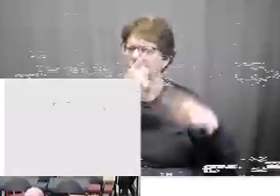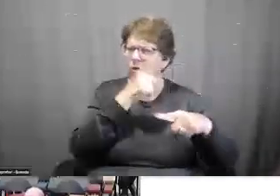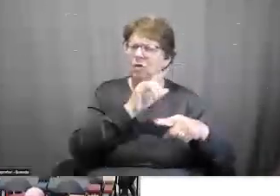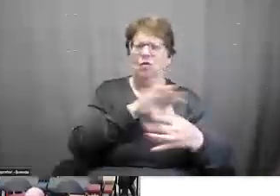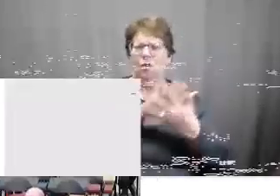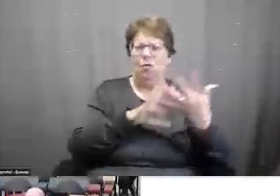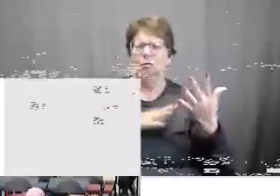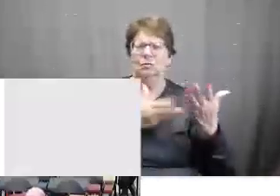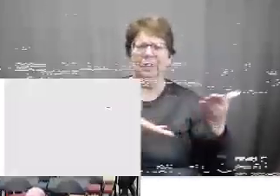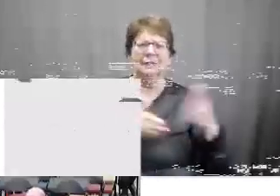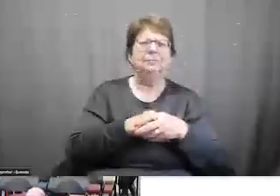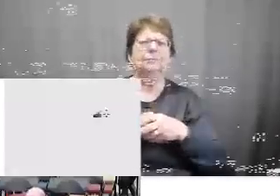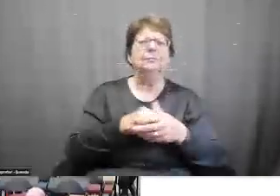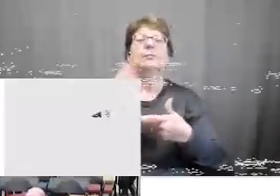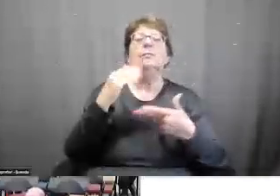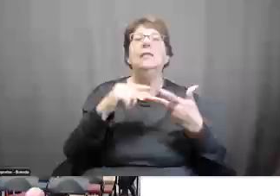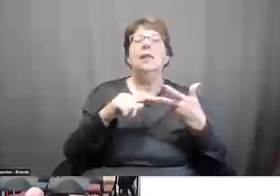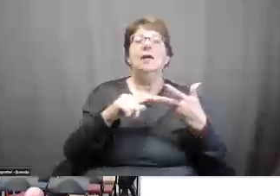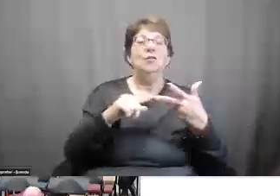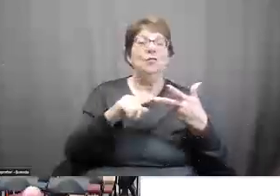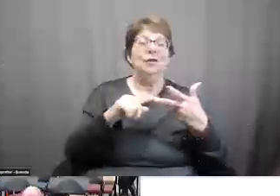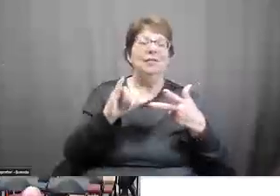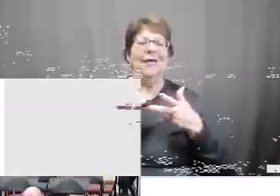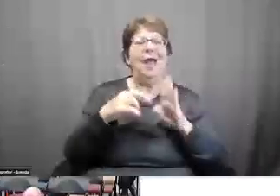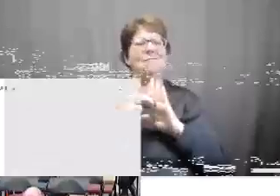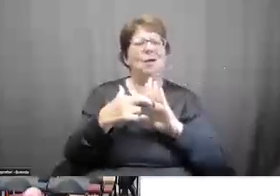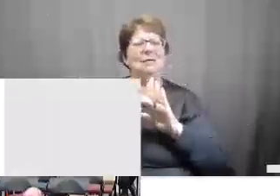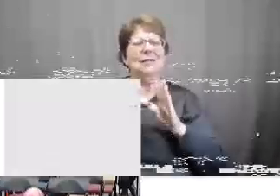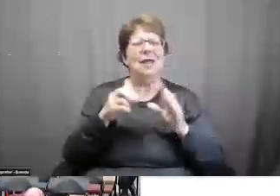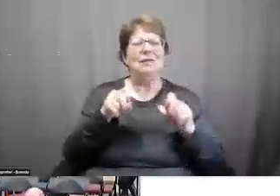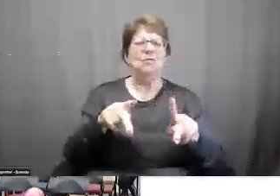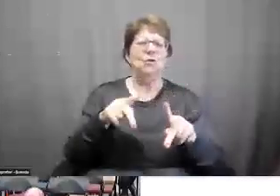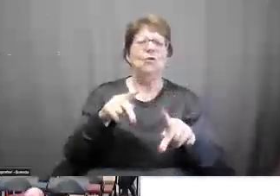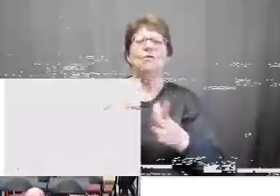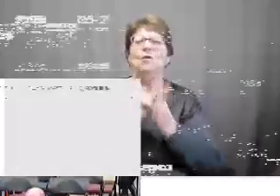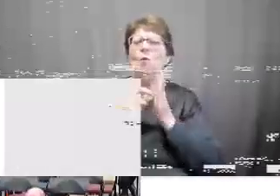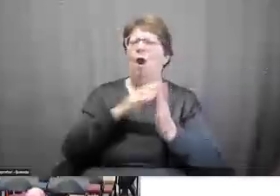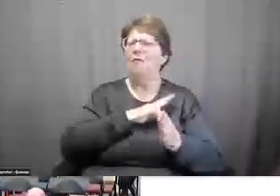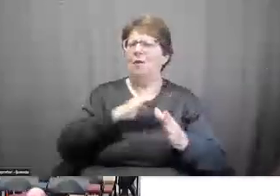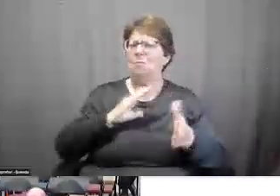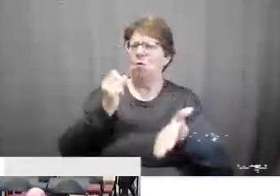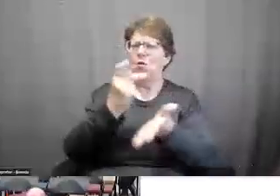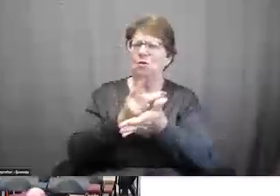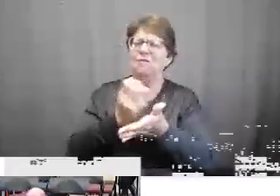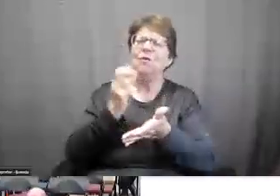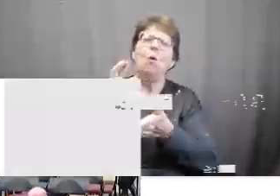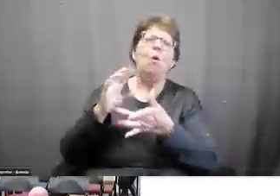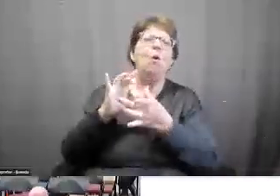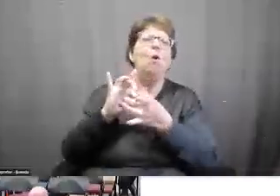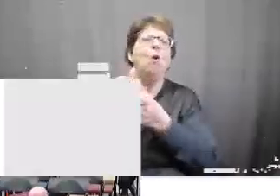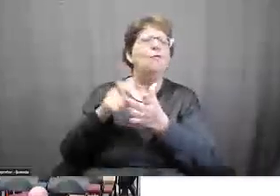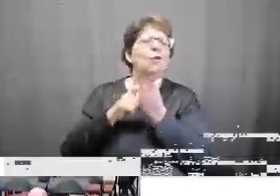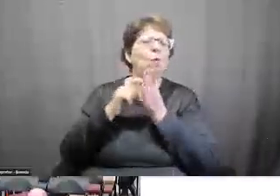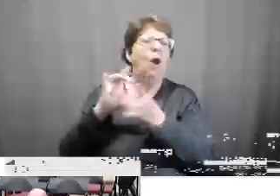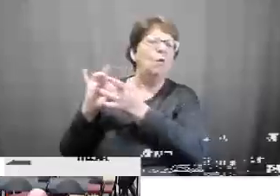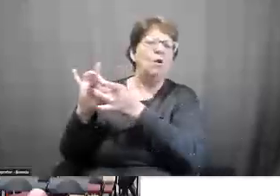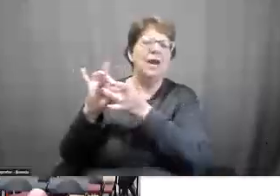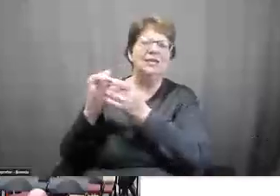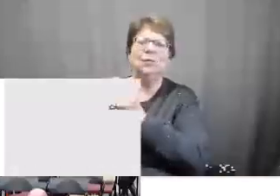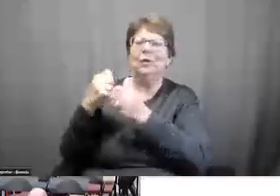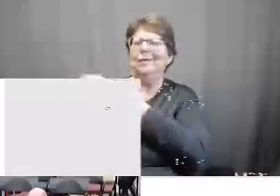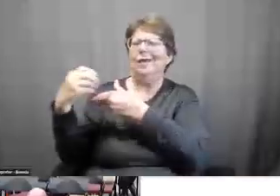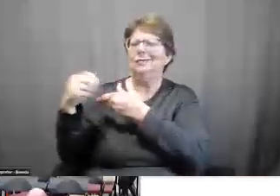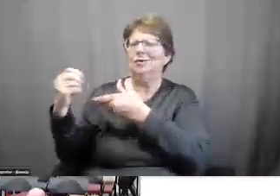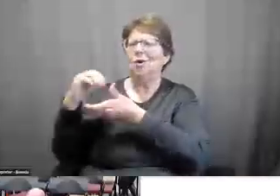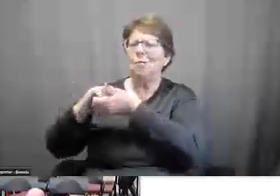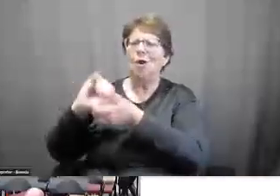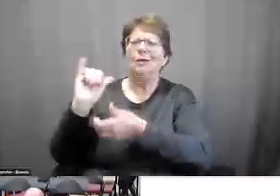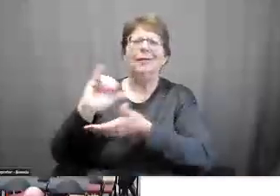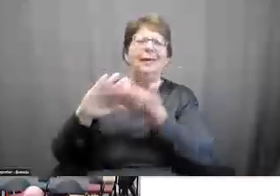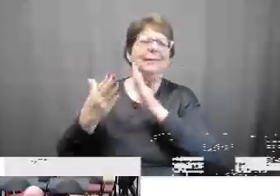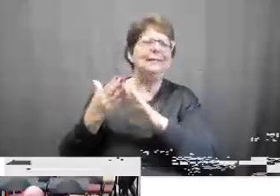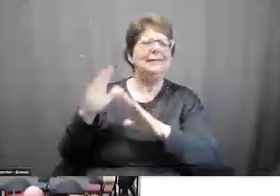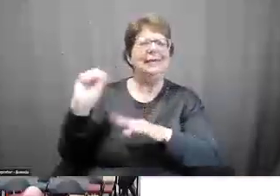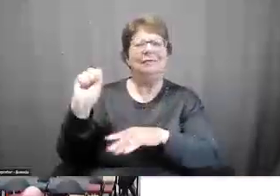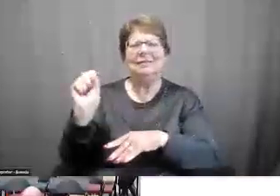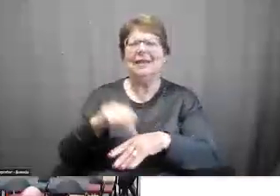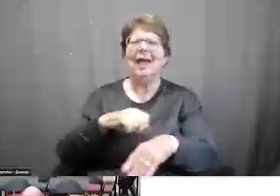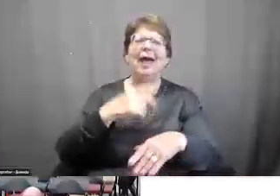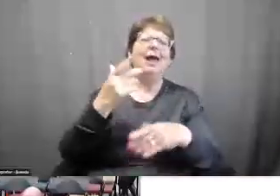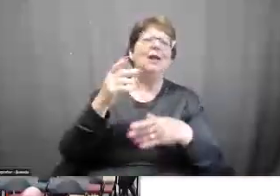Boardroom: Lever 3 represents opportunities that require board approval, or require coordination with external partners, like the City of Seattle, Seattle City Light, King County Metro, and the Port of Seattle.